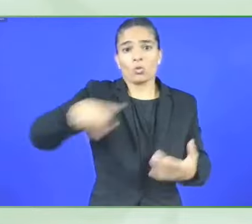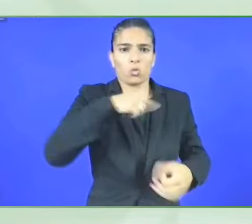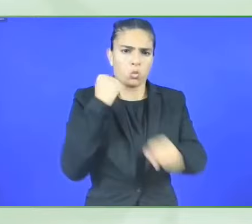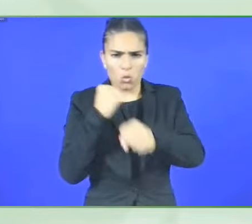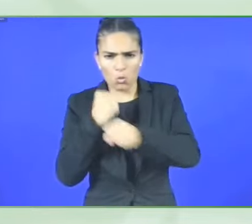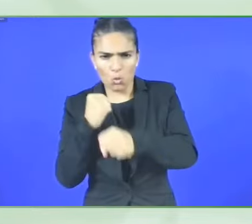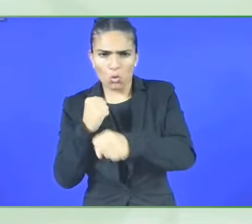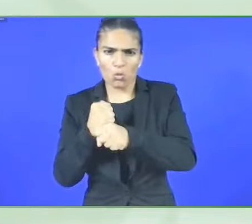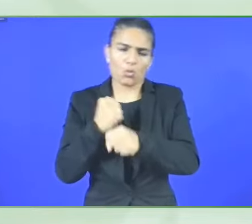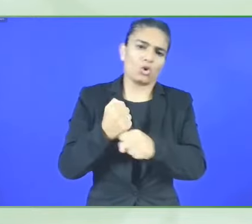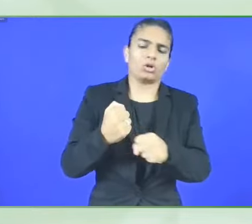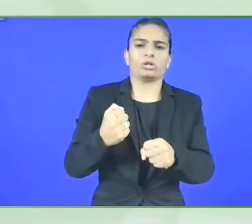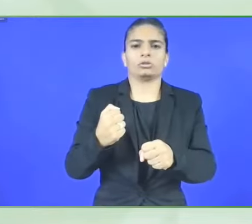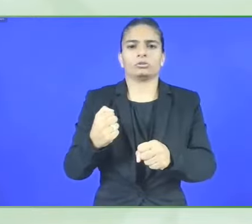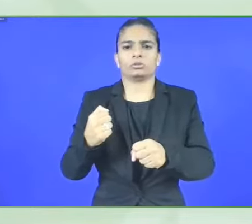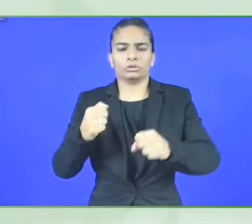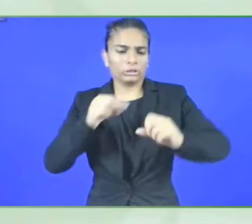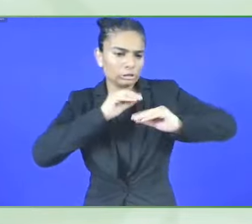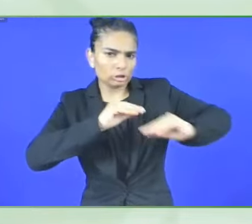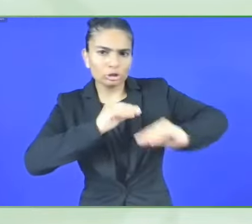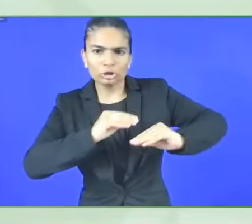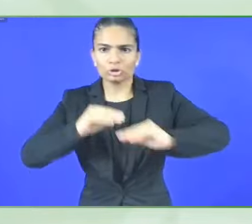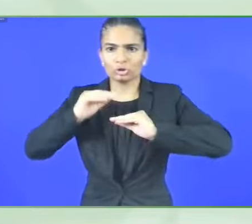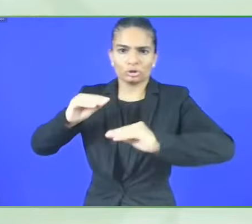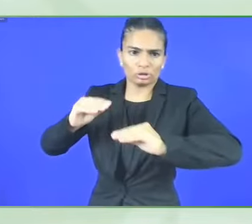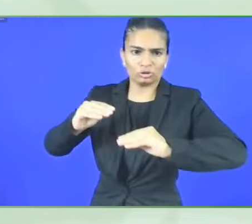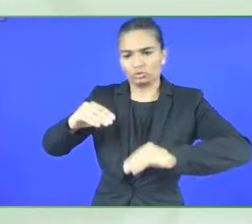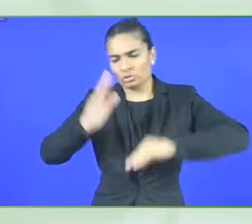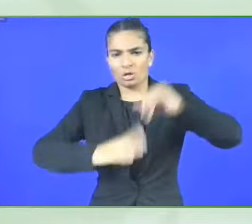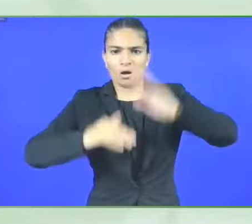thank you, we have time.